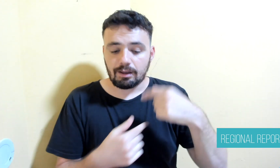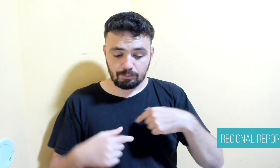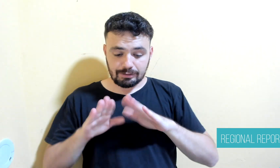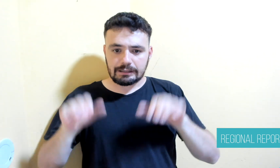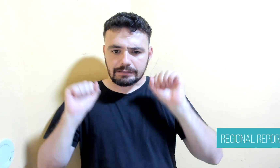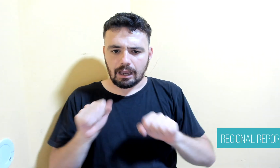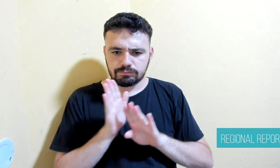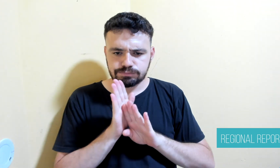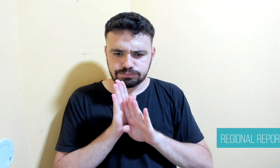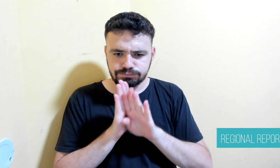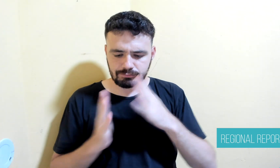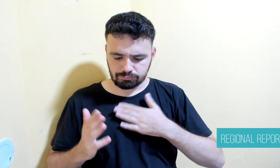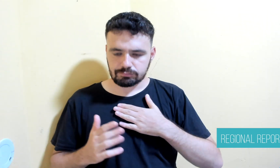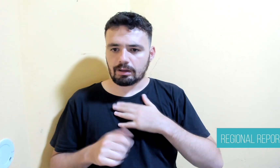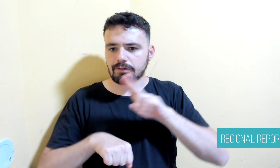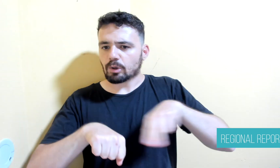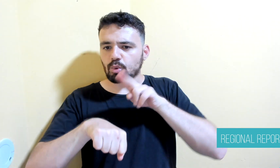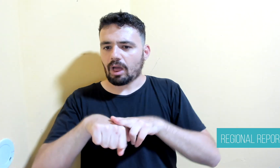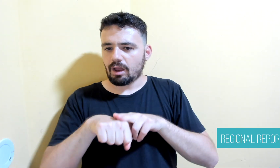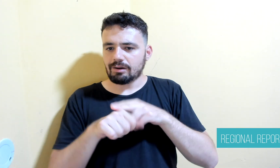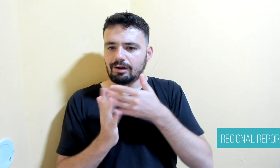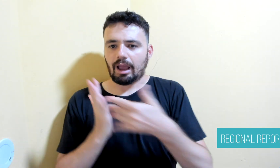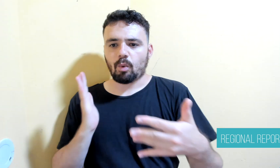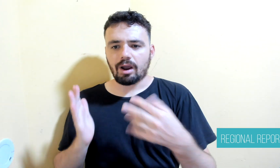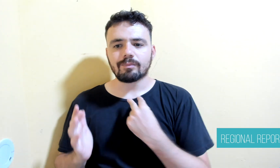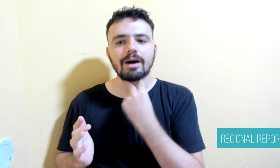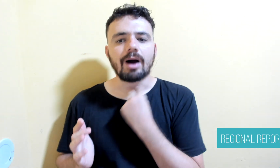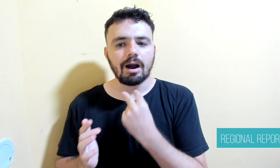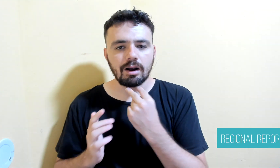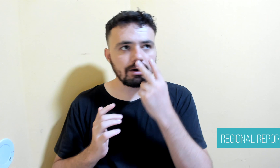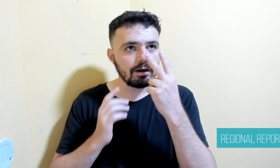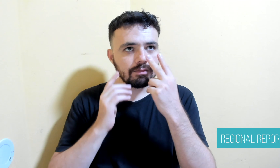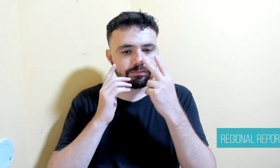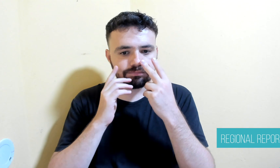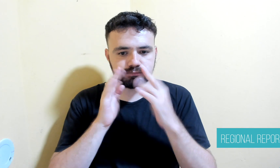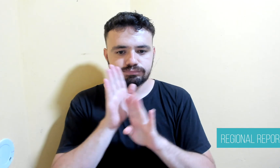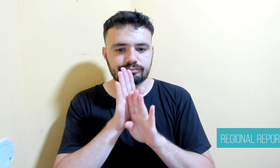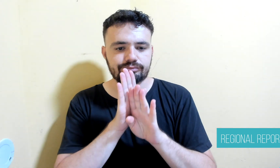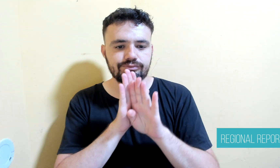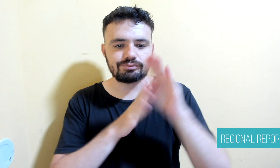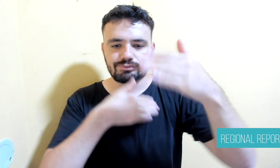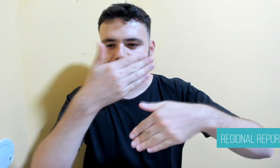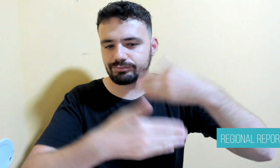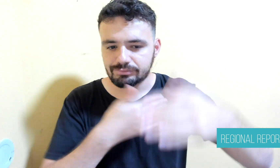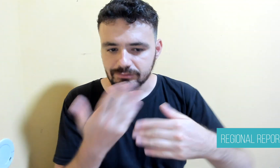imagine that it is because it is raining, which implies